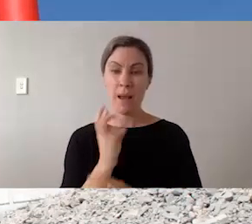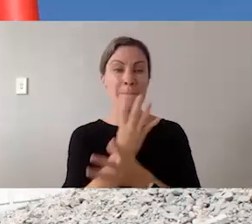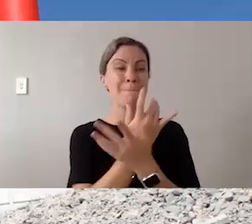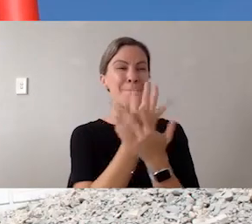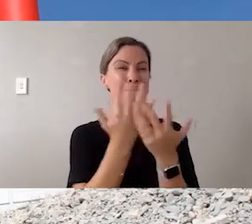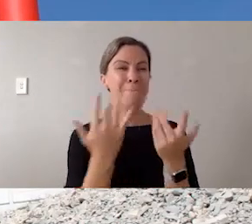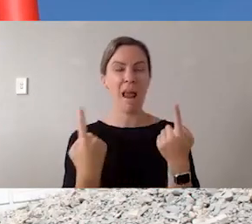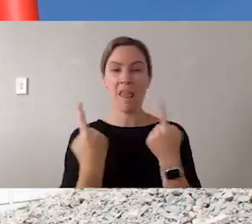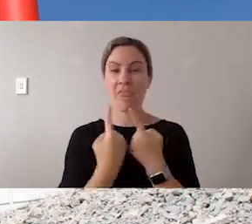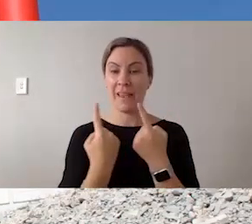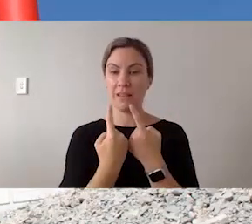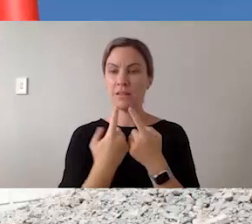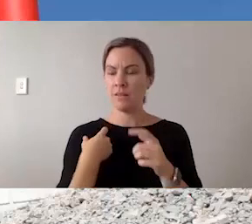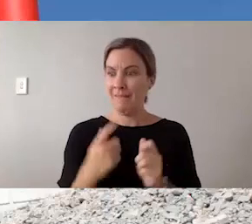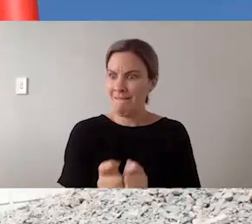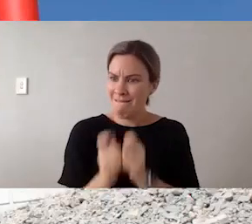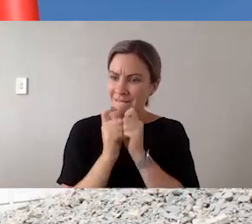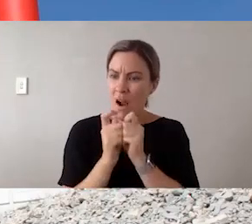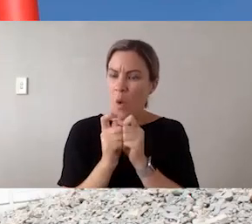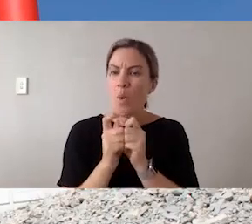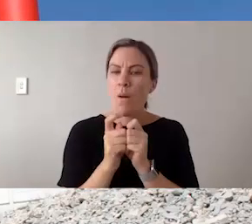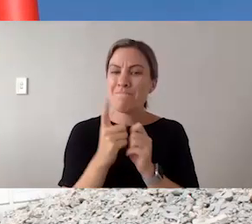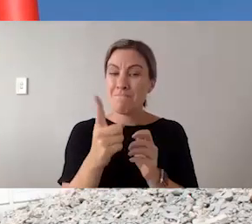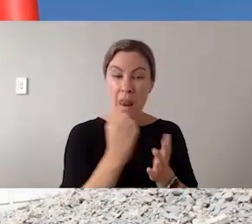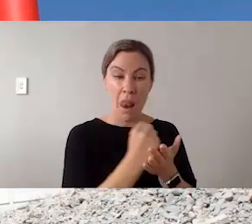numeric. And understanding the value we have to offer doesn't come down